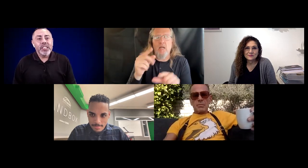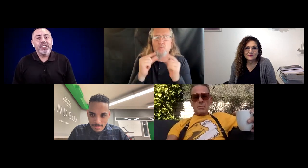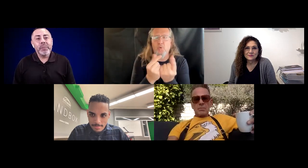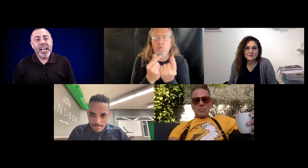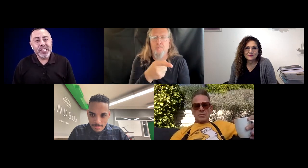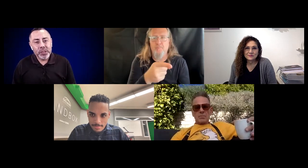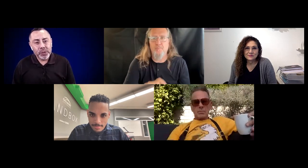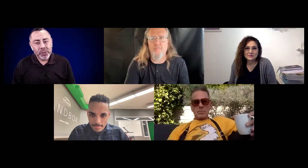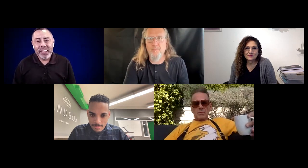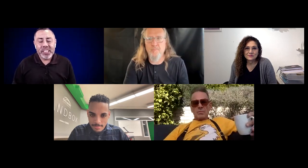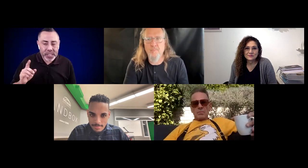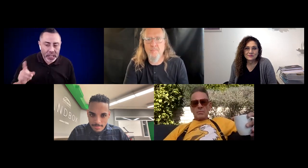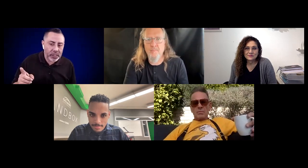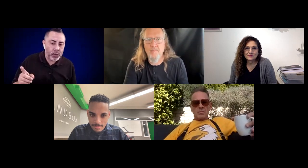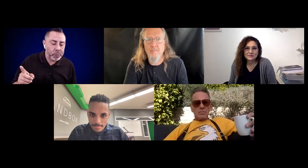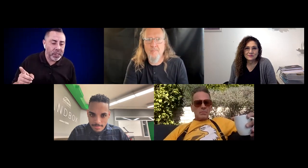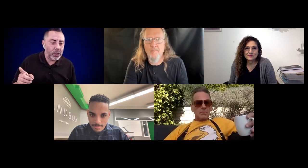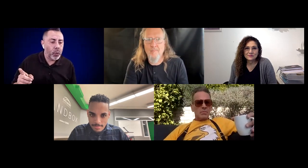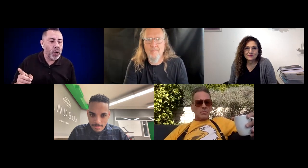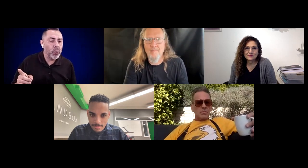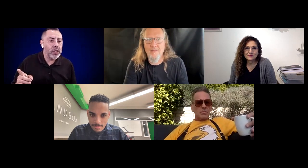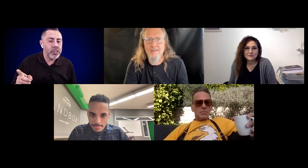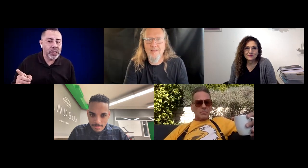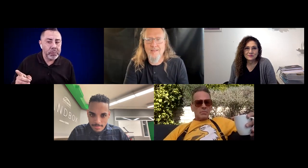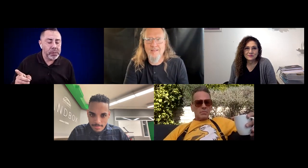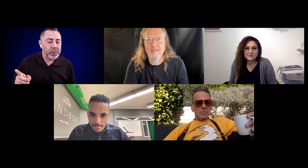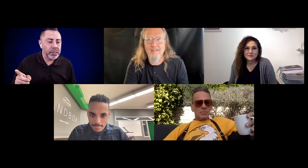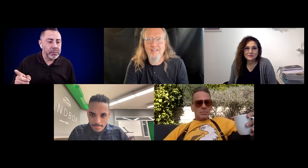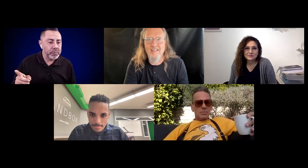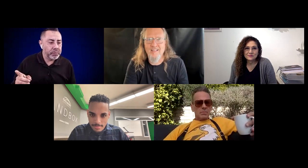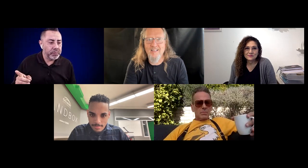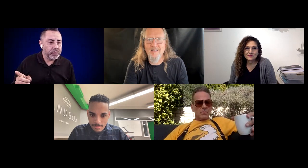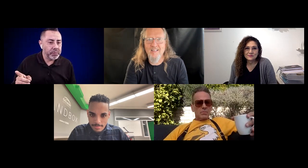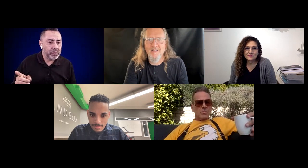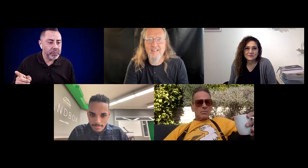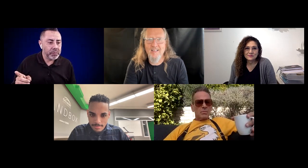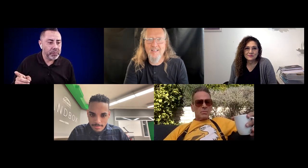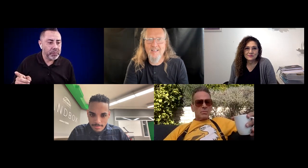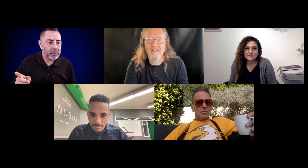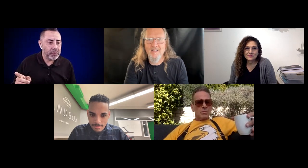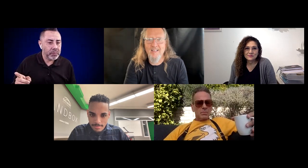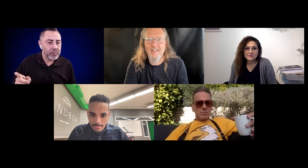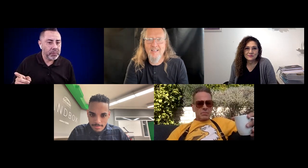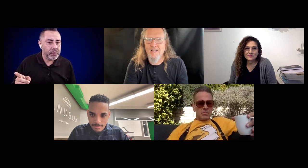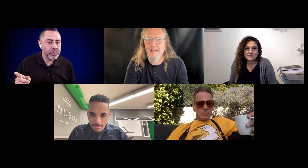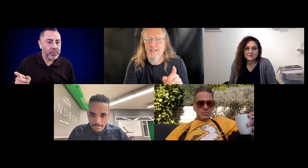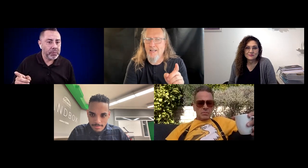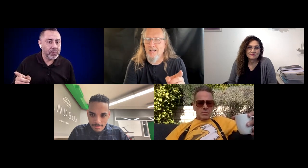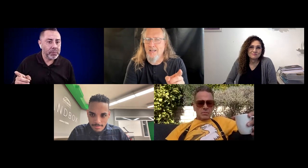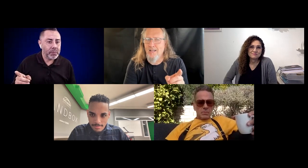So let me ask you, in the second grouping, what words are in that bubble